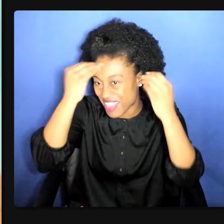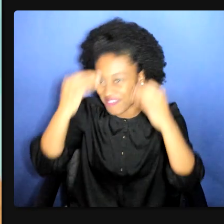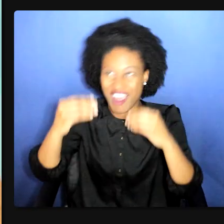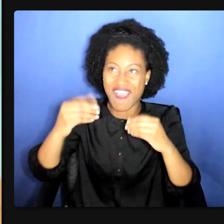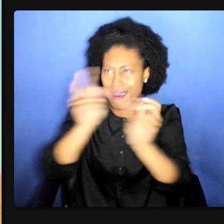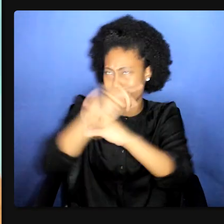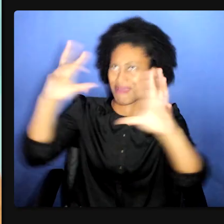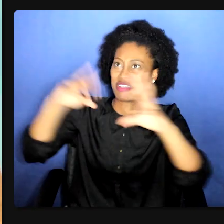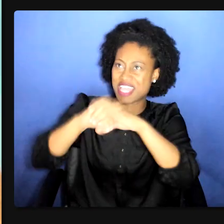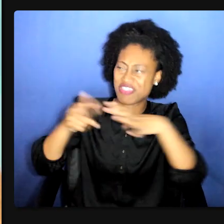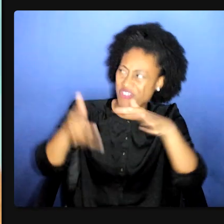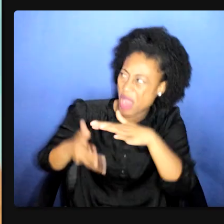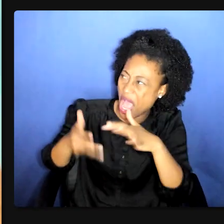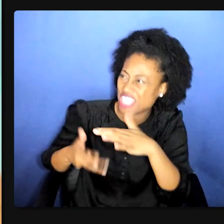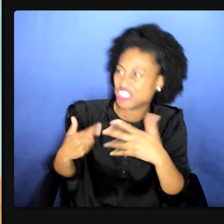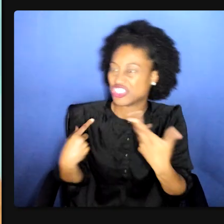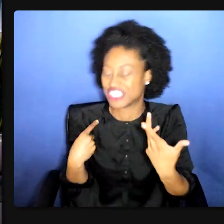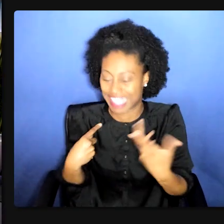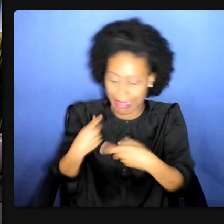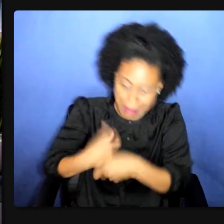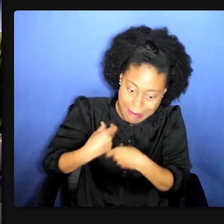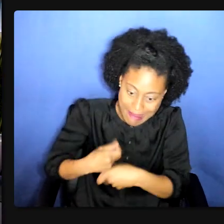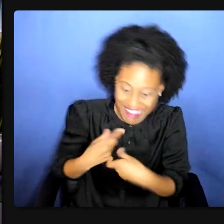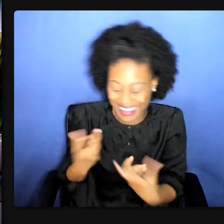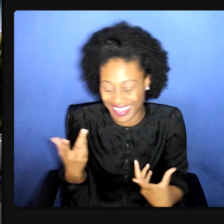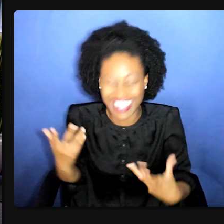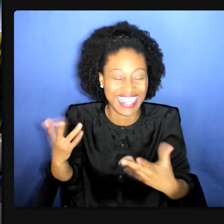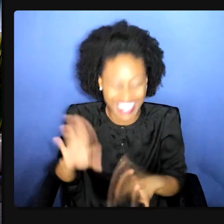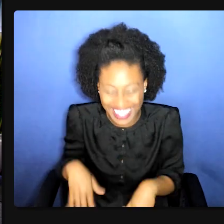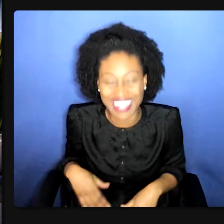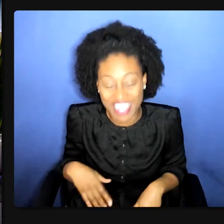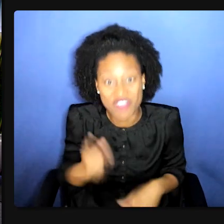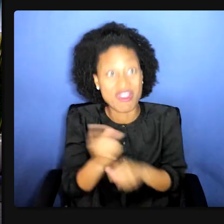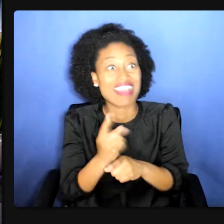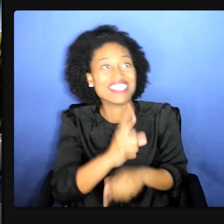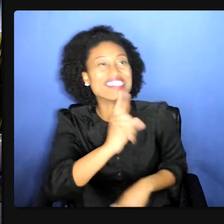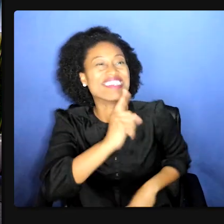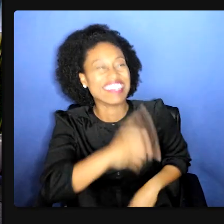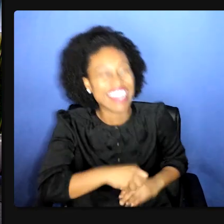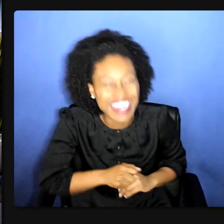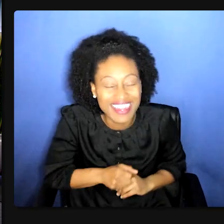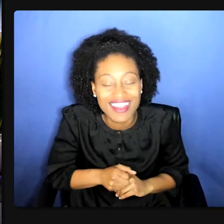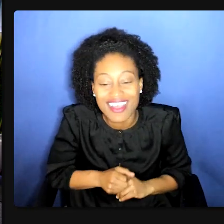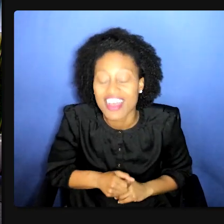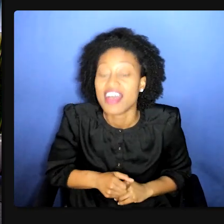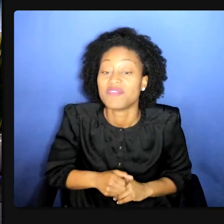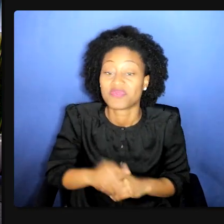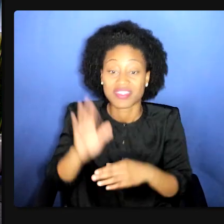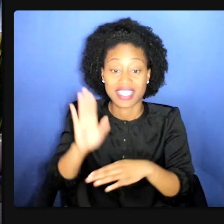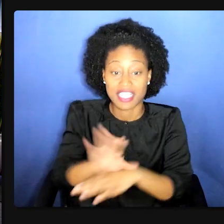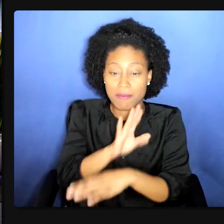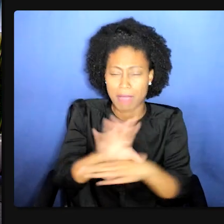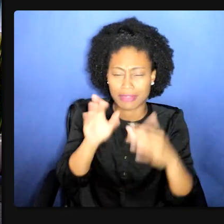wide world yes for sure enterprise scale certainly a focus for us on the mixed reality toolkit can